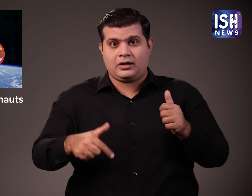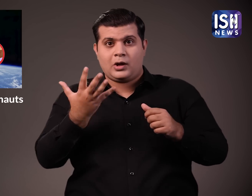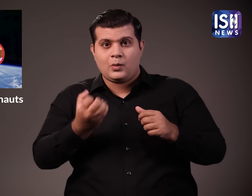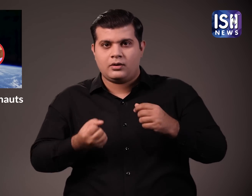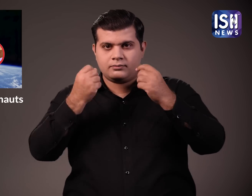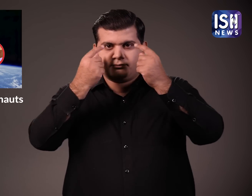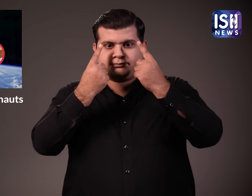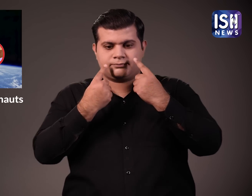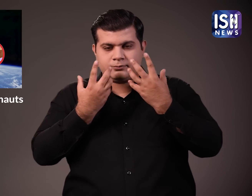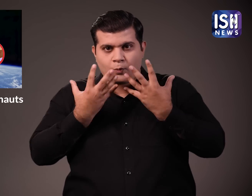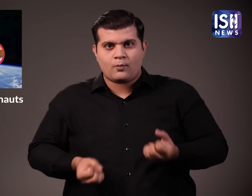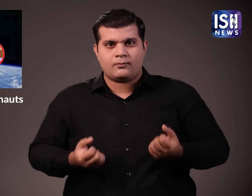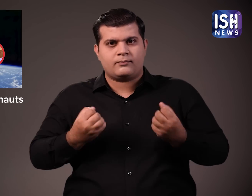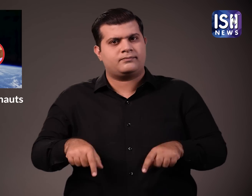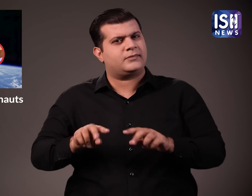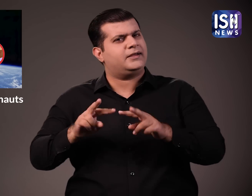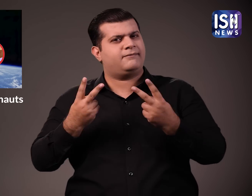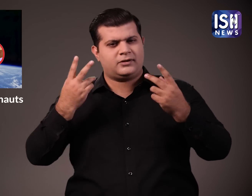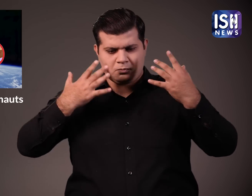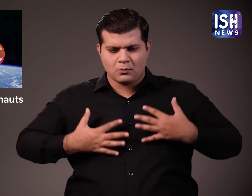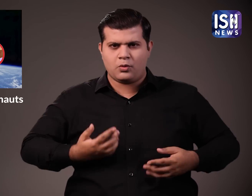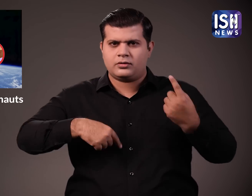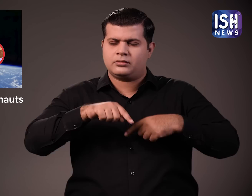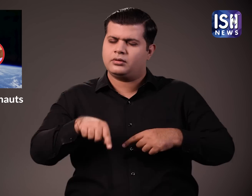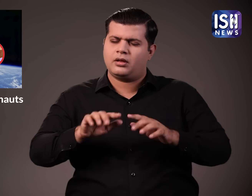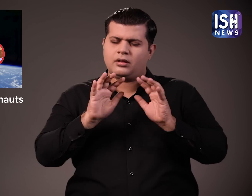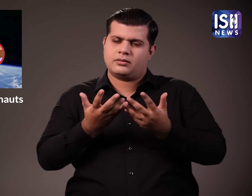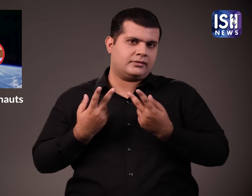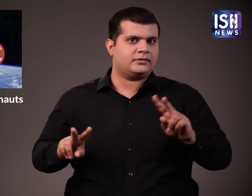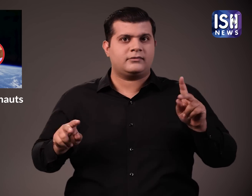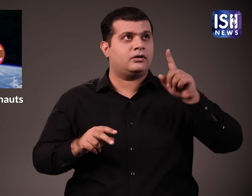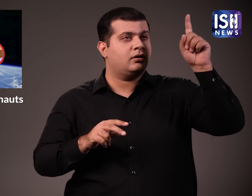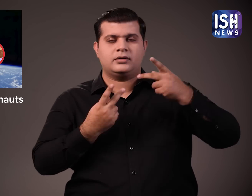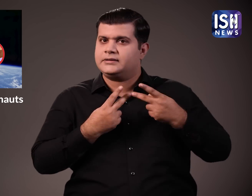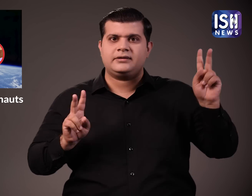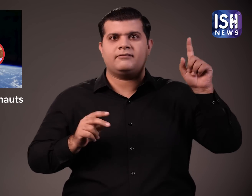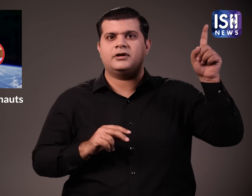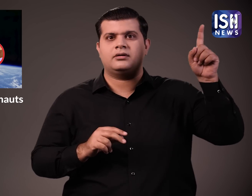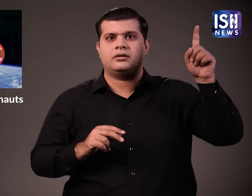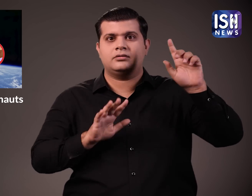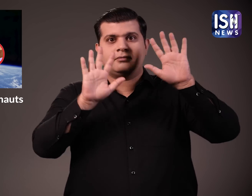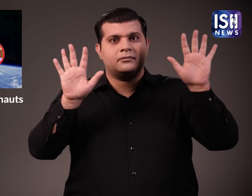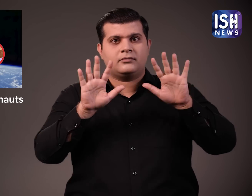On Earth, gravity pulls tears downward, but in space, it's different.